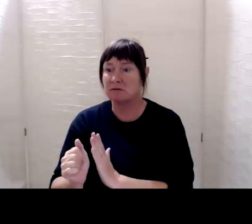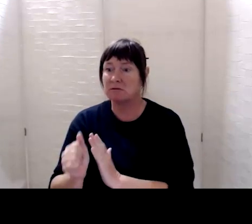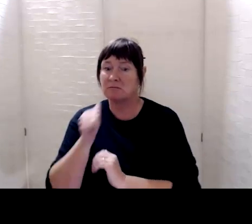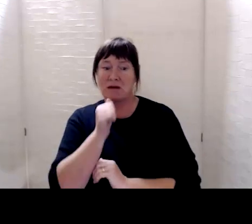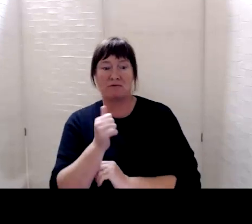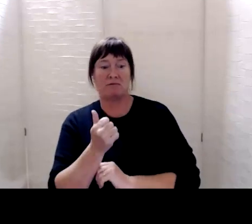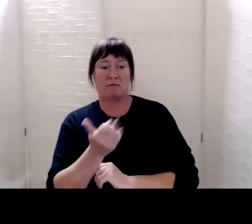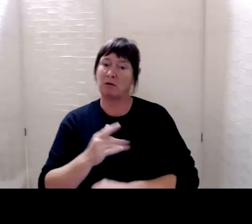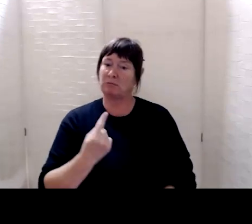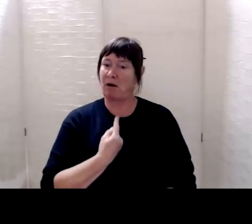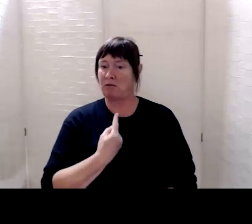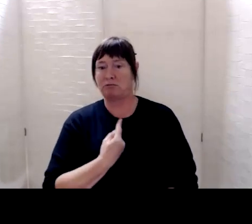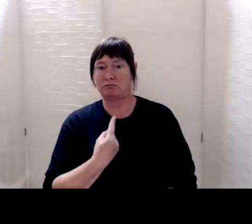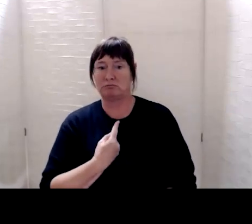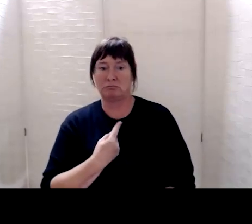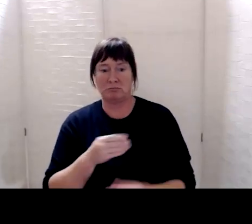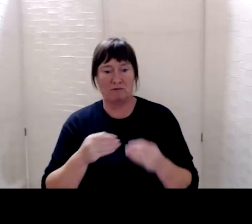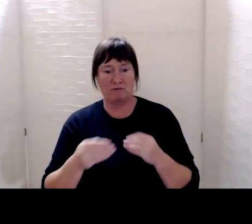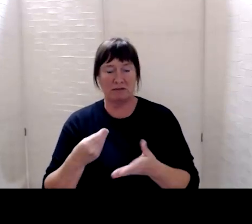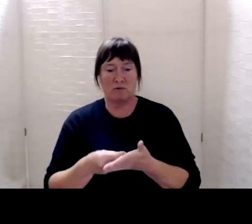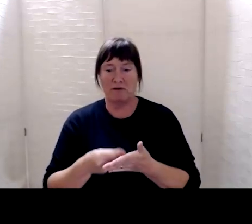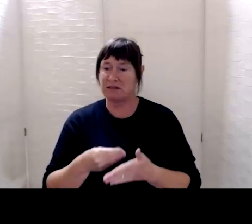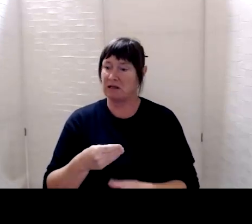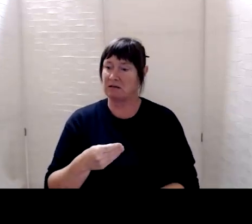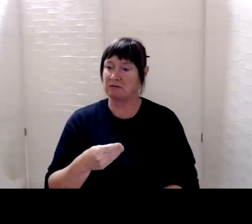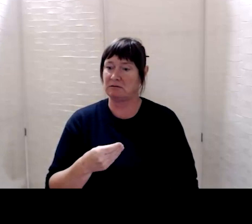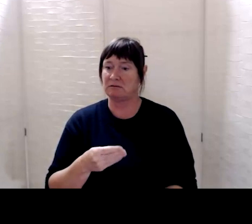funding and flexible budgets and personal budgets.